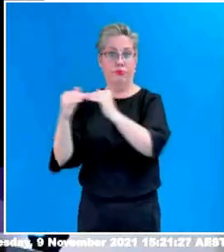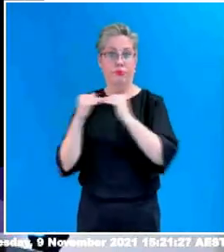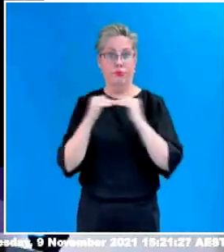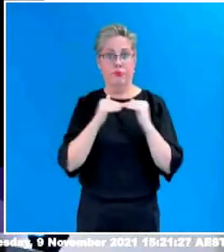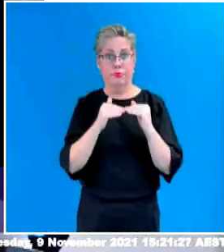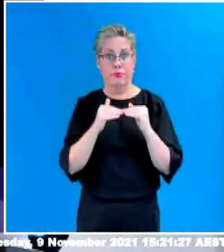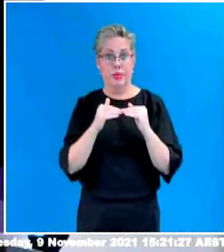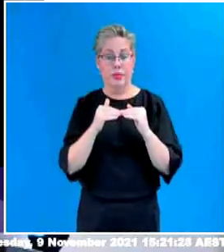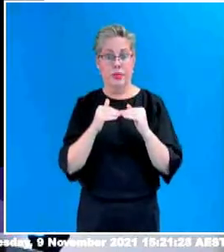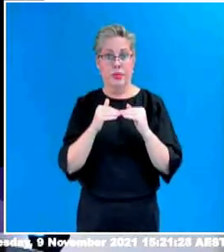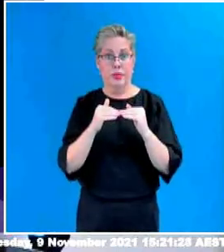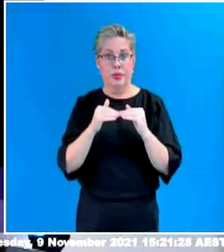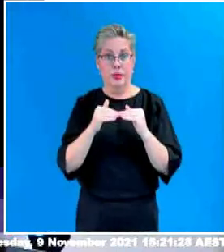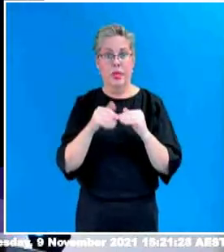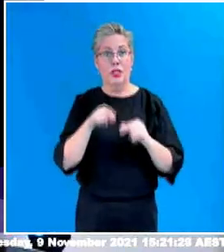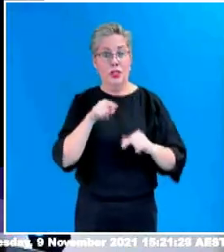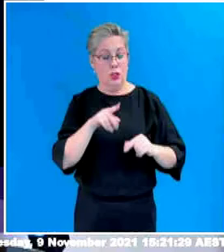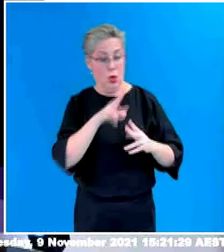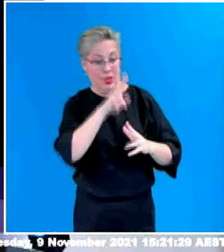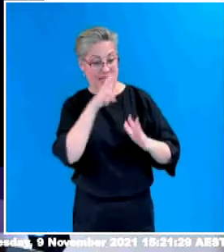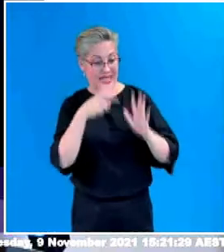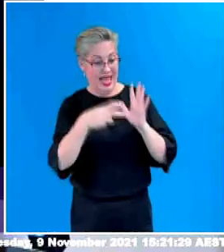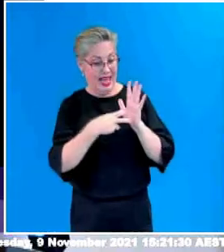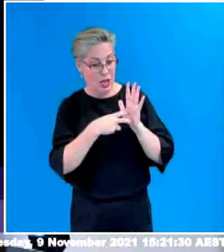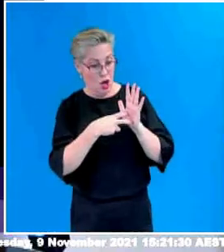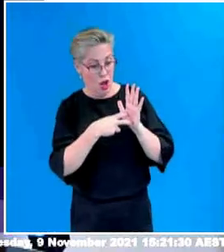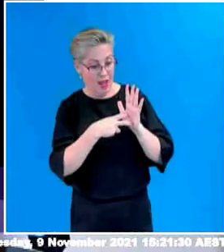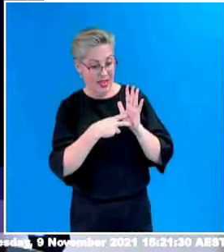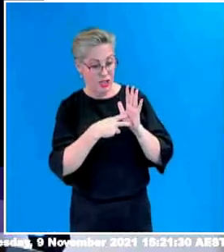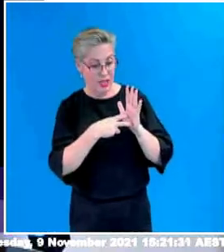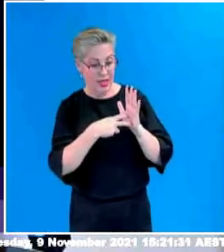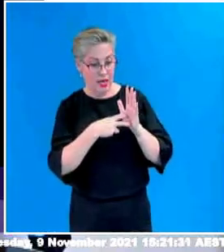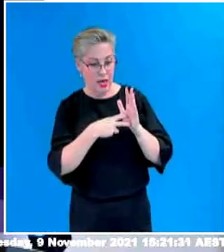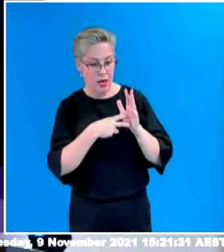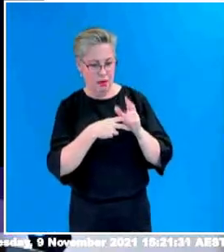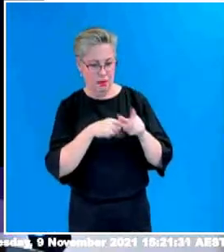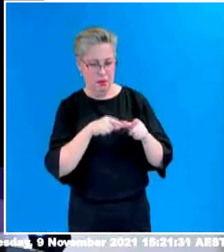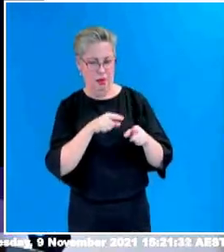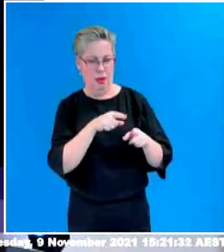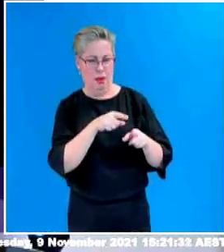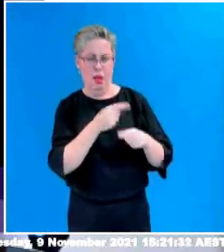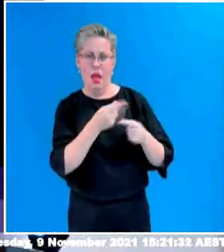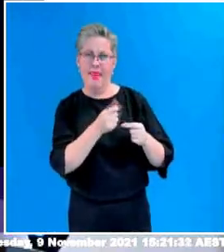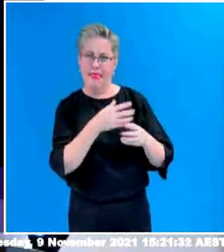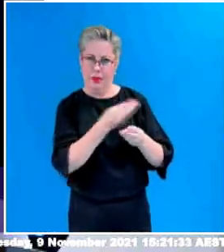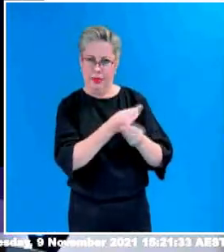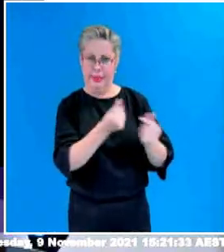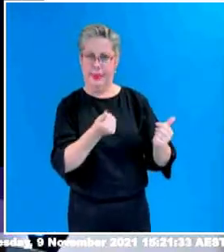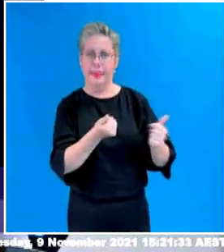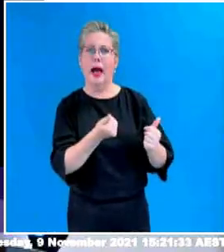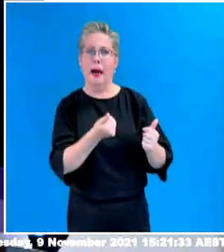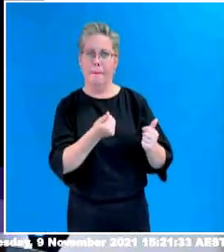relations that give rise to ableism; and simply thinking about equality as